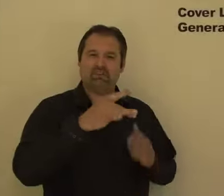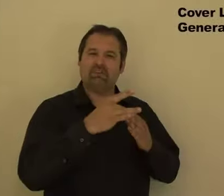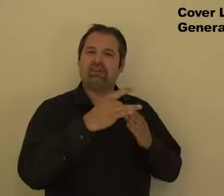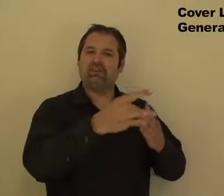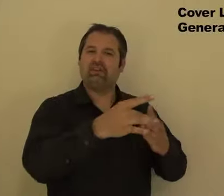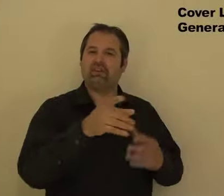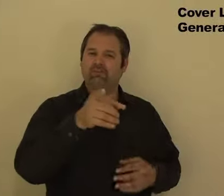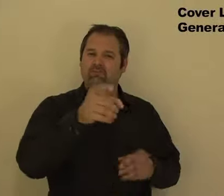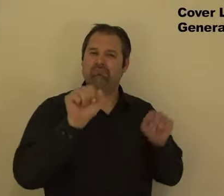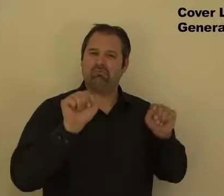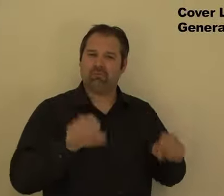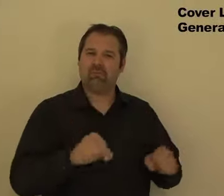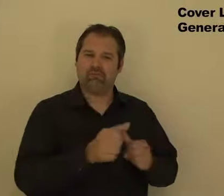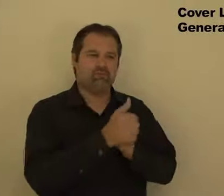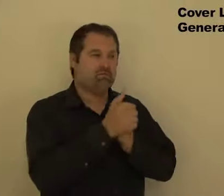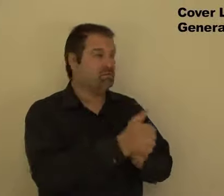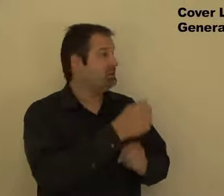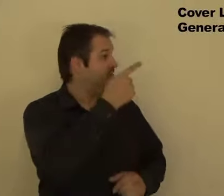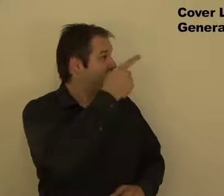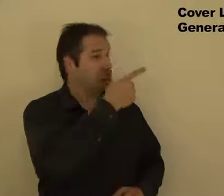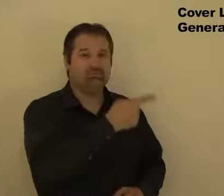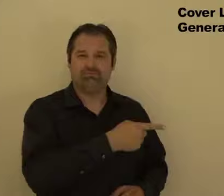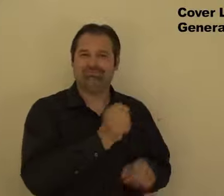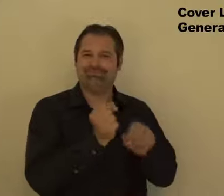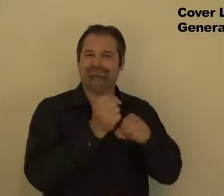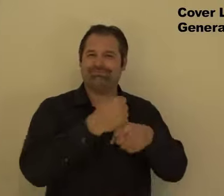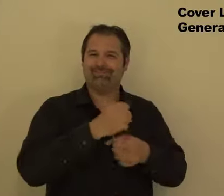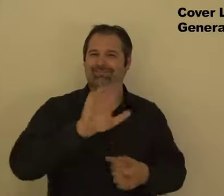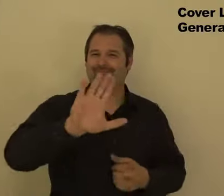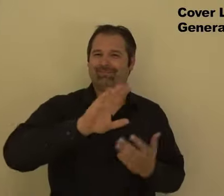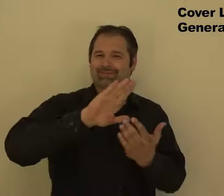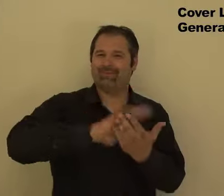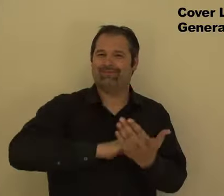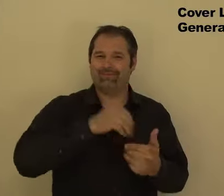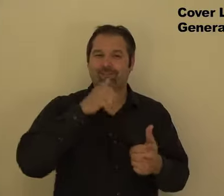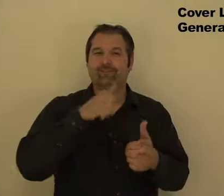Type all letters, handwriting is simply unacceptable.